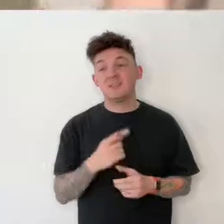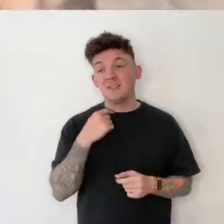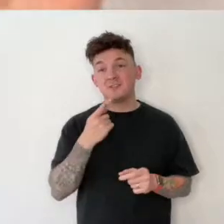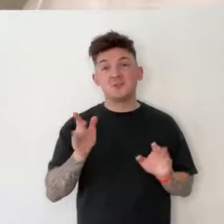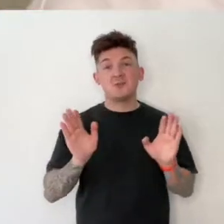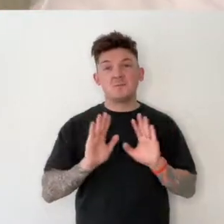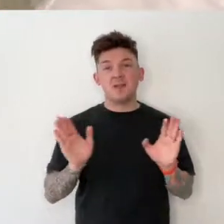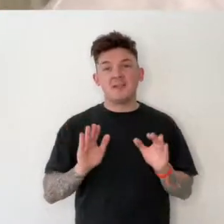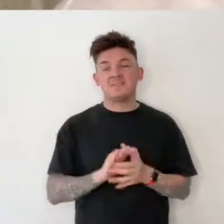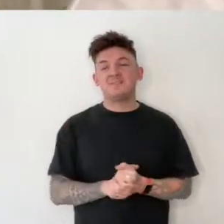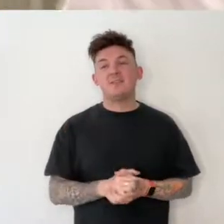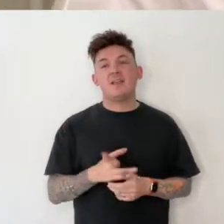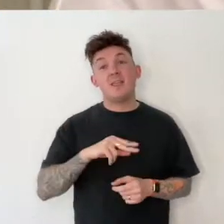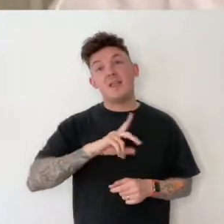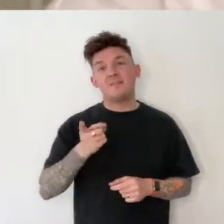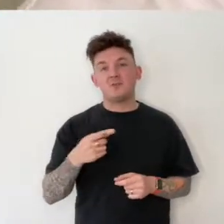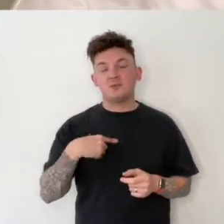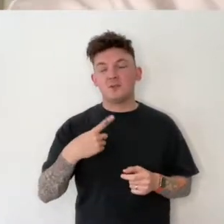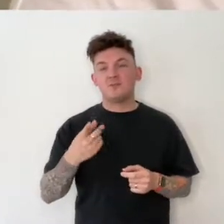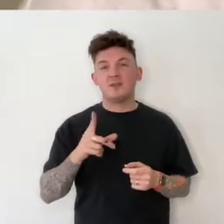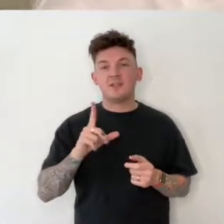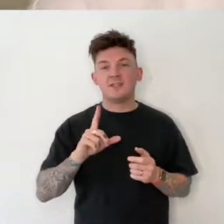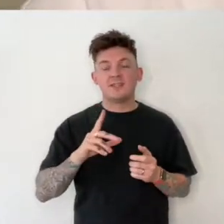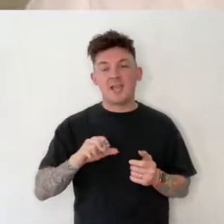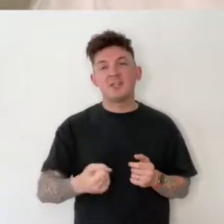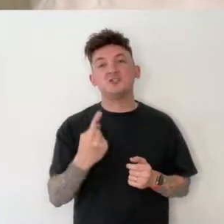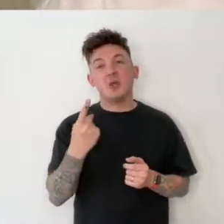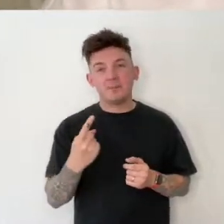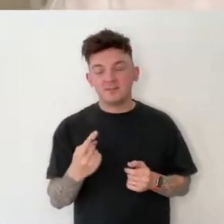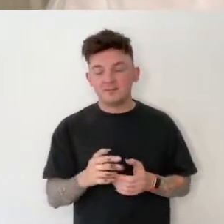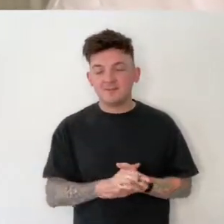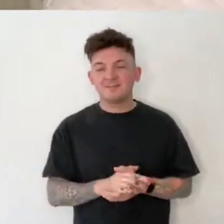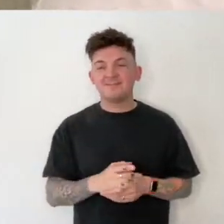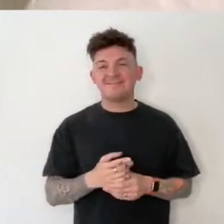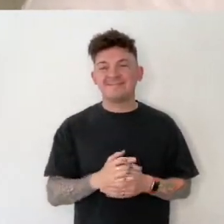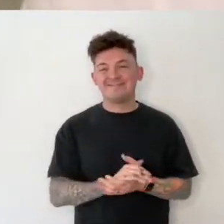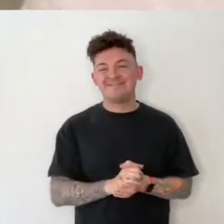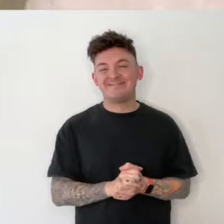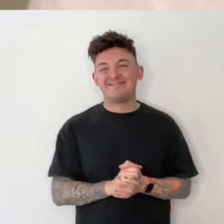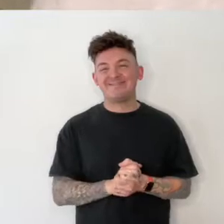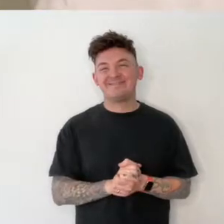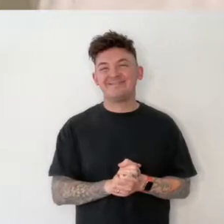We'll say goodbye to the viewers and then we'll just continue to ketchup. to ketchup?